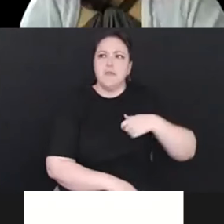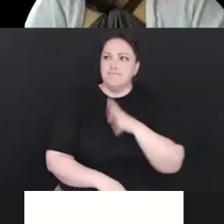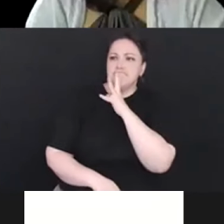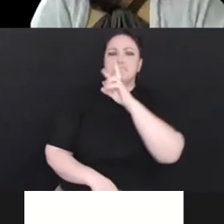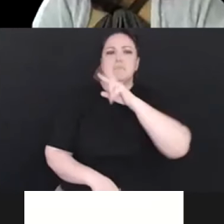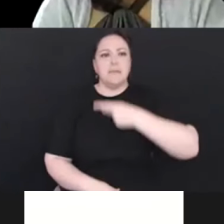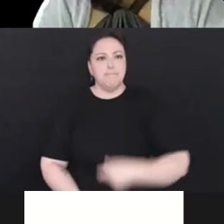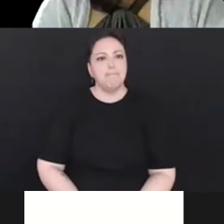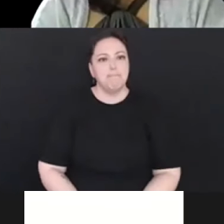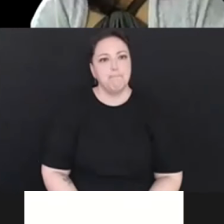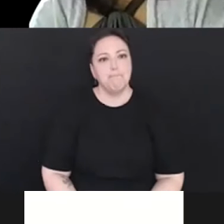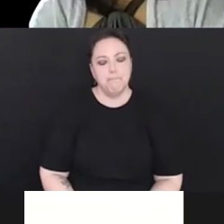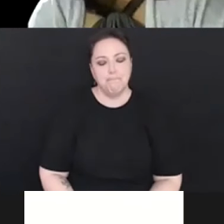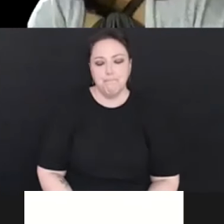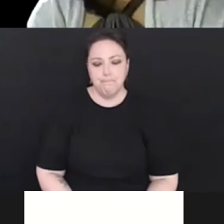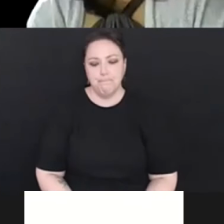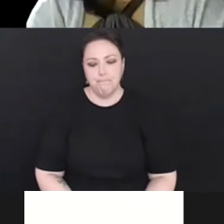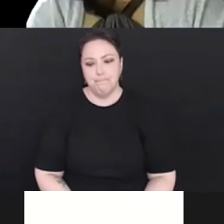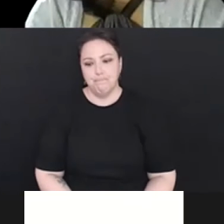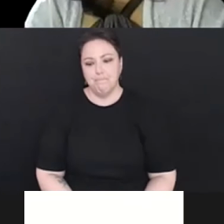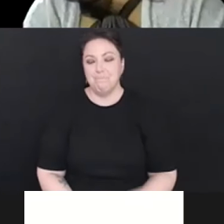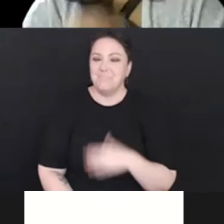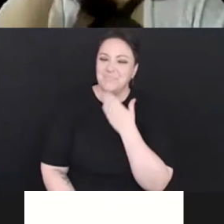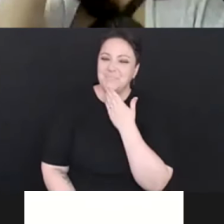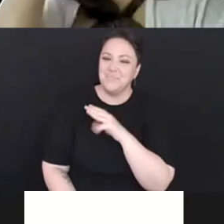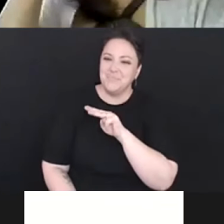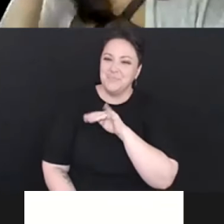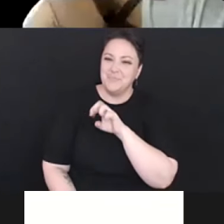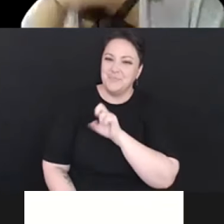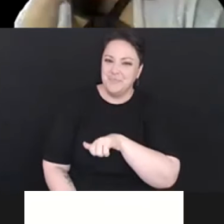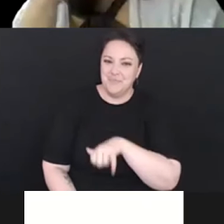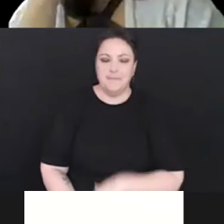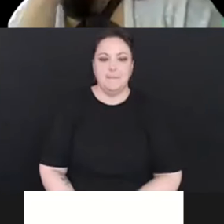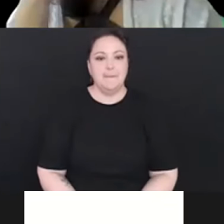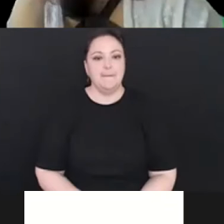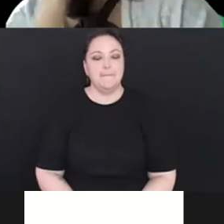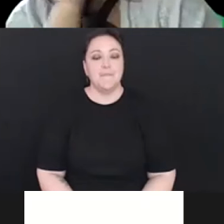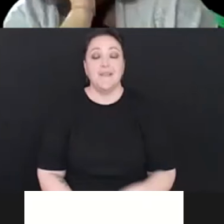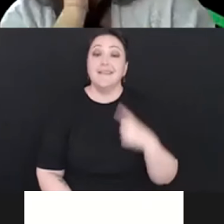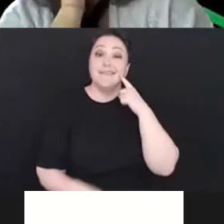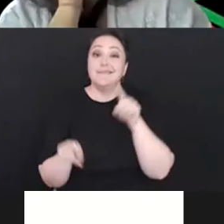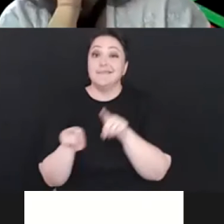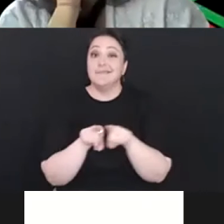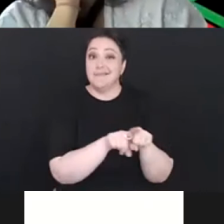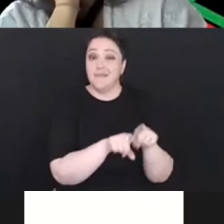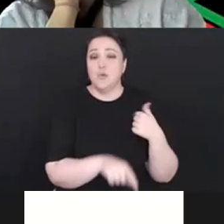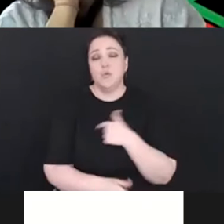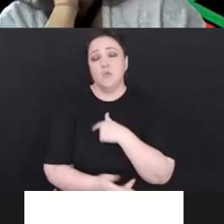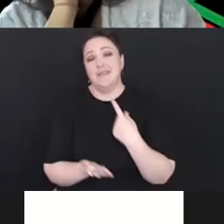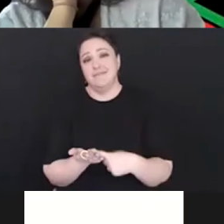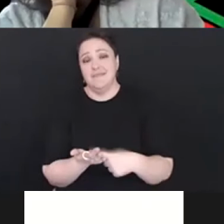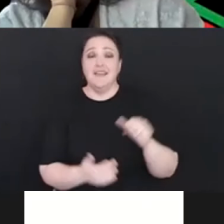Sabine: Thank you, Missy. So I think also, we talk about the ADA, um, being this is our,